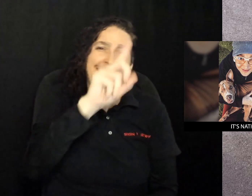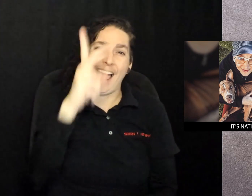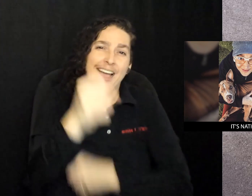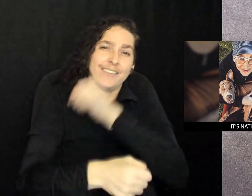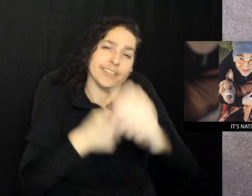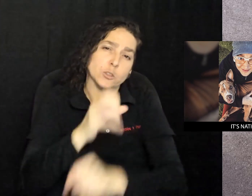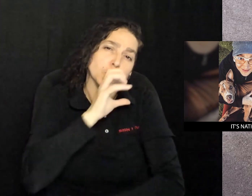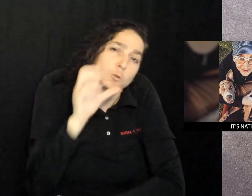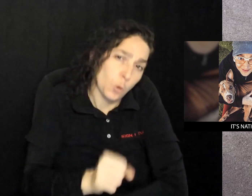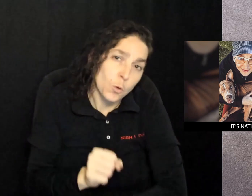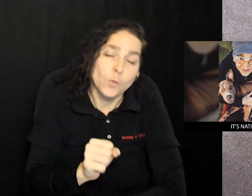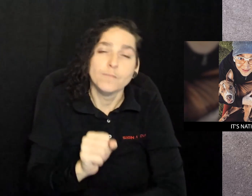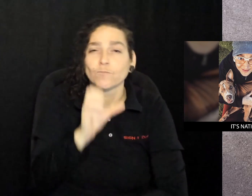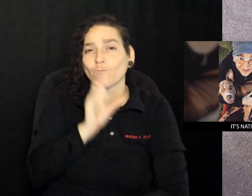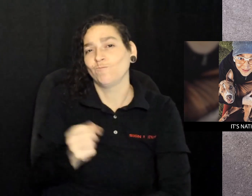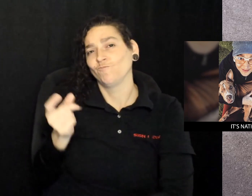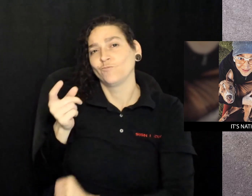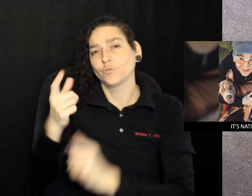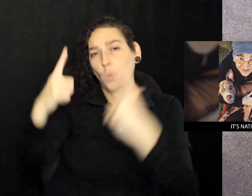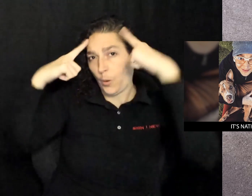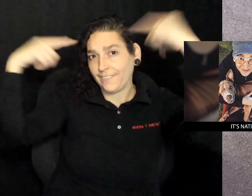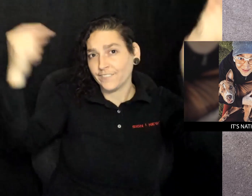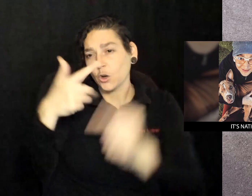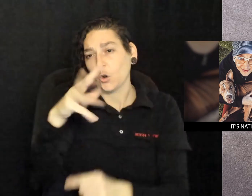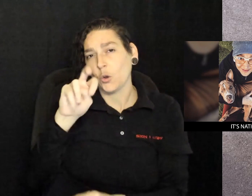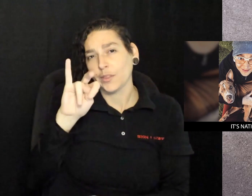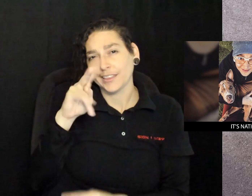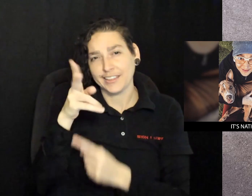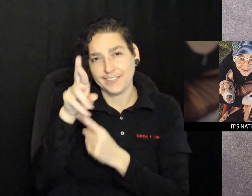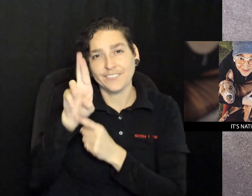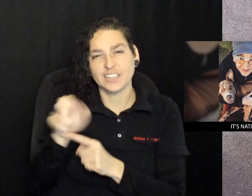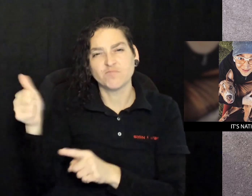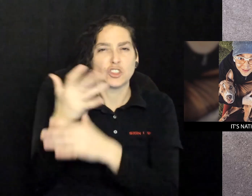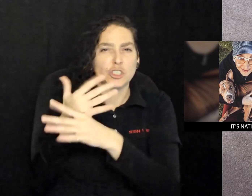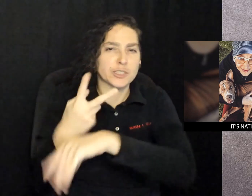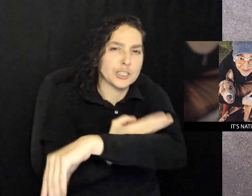now some of you already know that I had a 16 1/2-year-old dog named Gwinevere